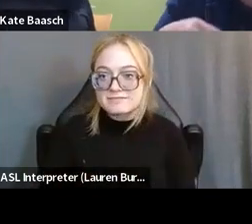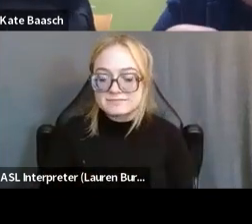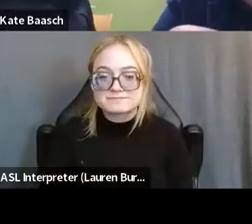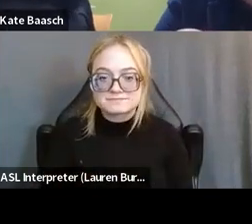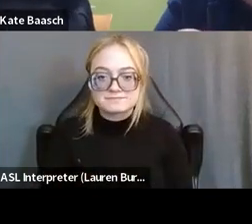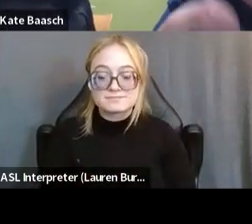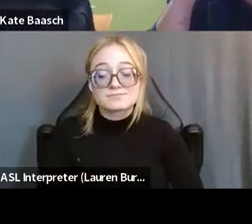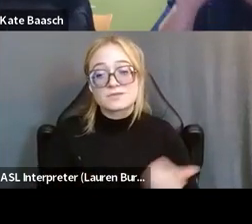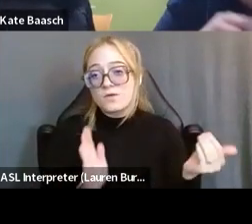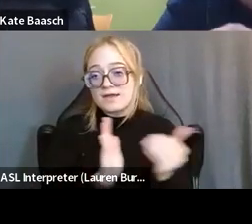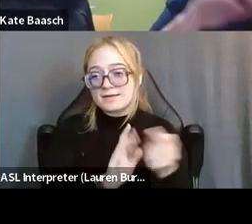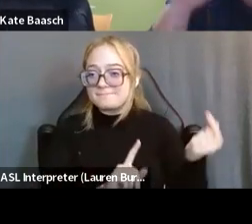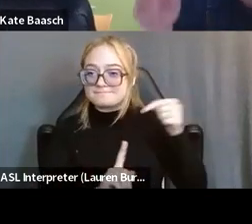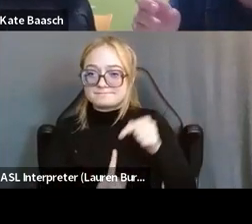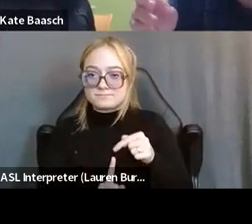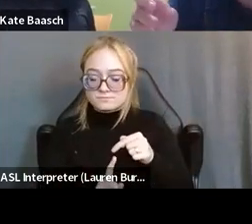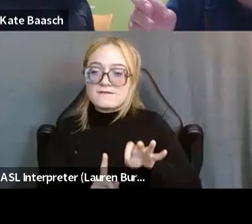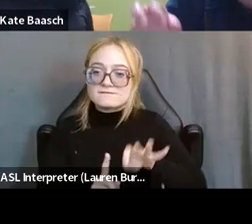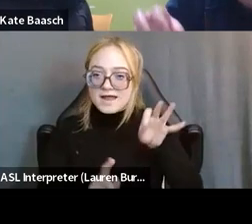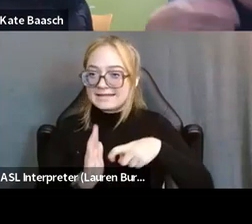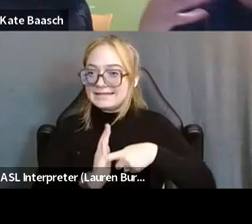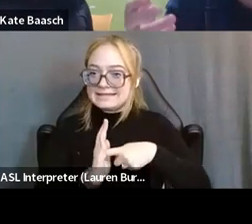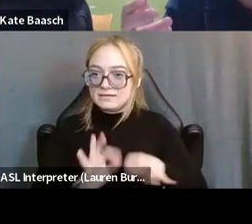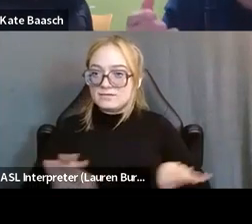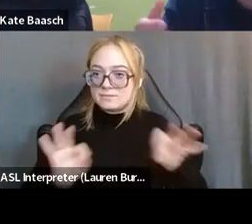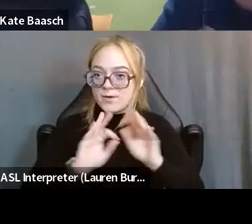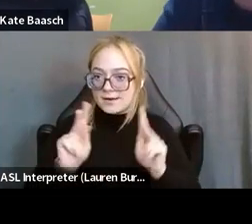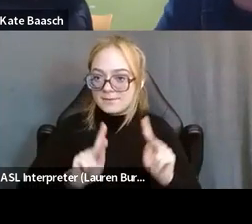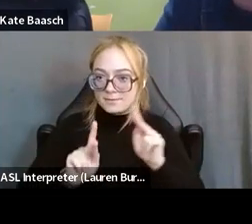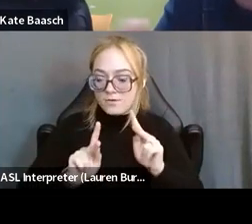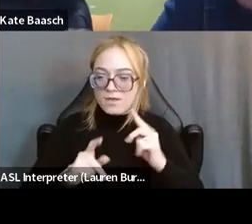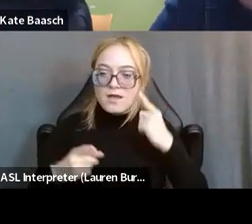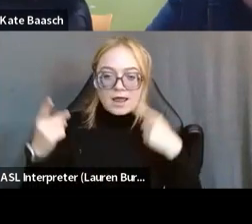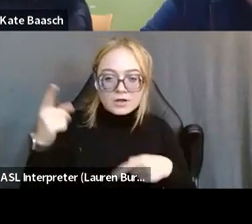it just kind of comes back to finding those key people and agreeing on what some of the workarounds you can create are together.